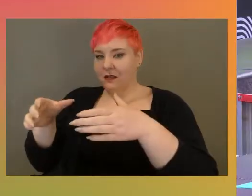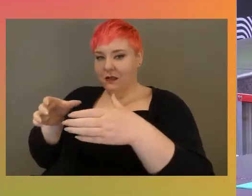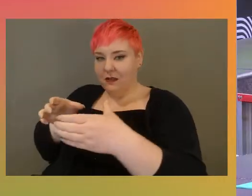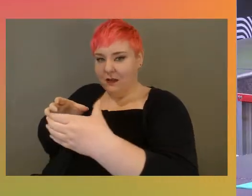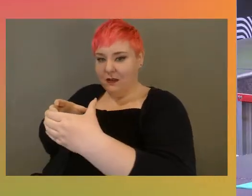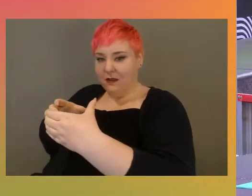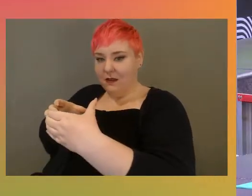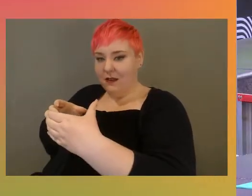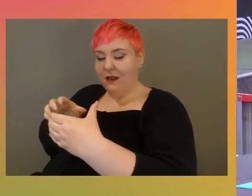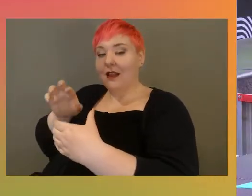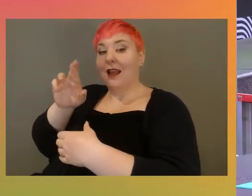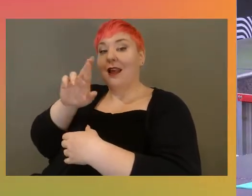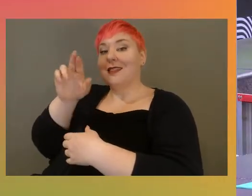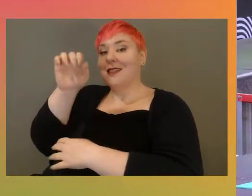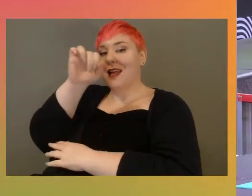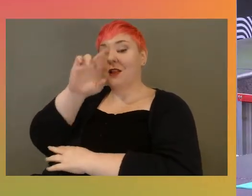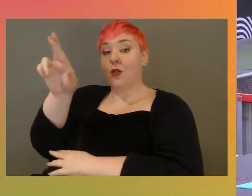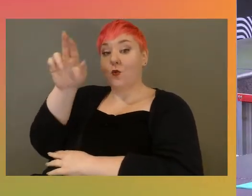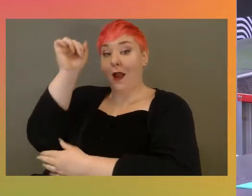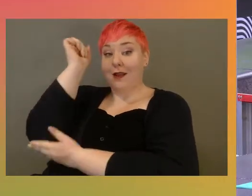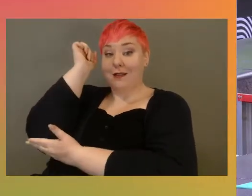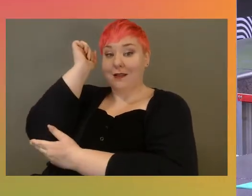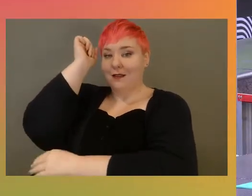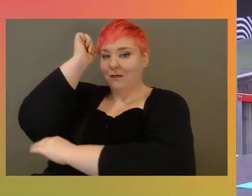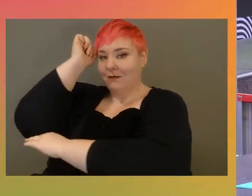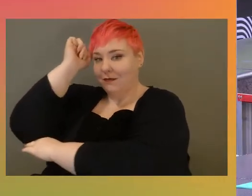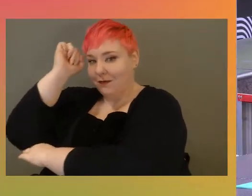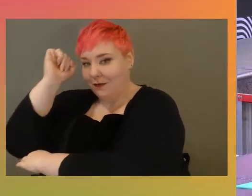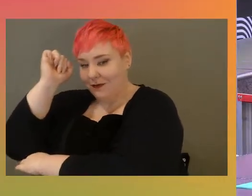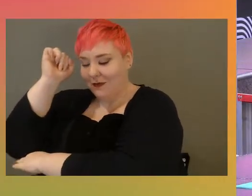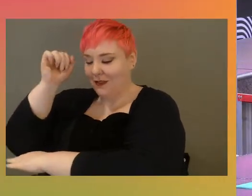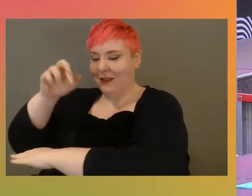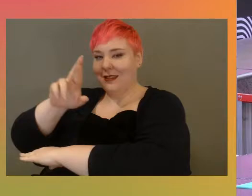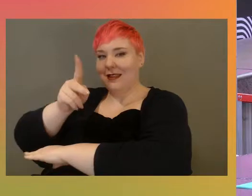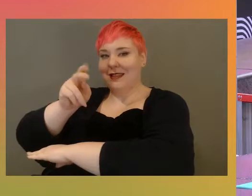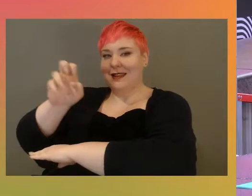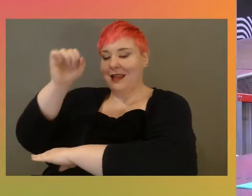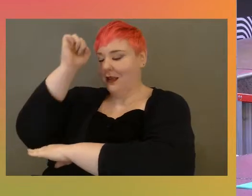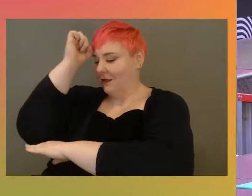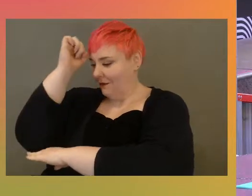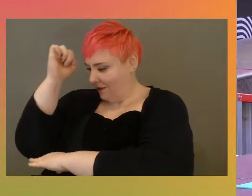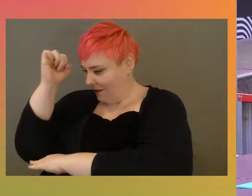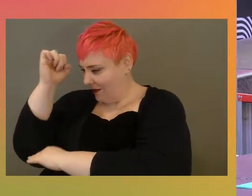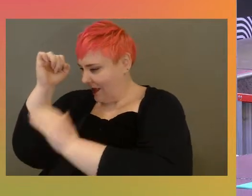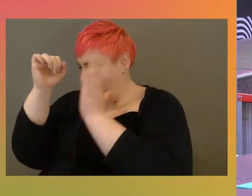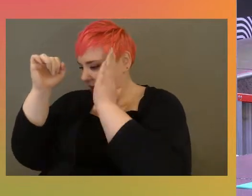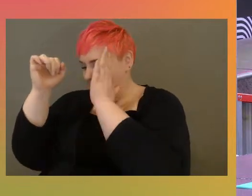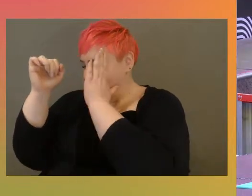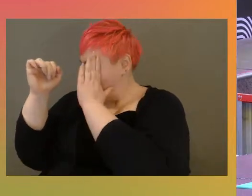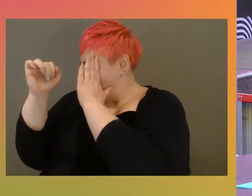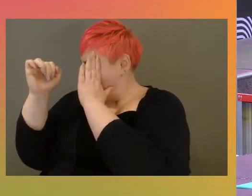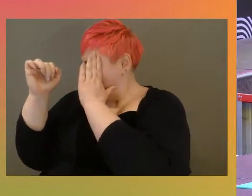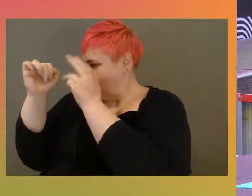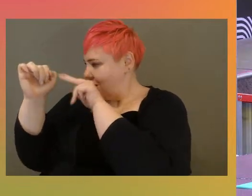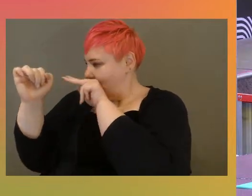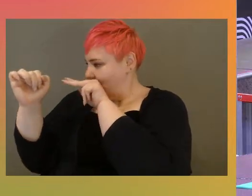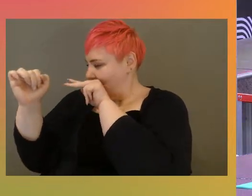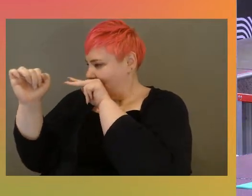TWIST, TO THE RIGHT. AND THEN LEAN THE RIGHT ELBOW